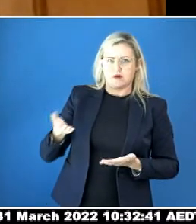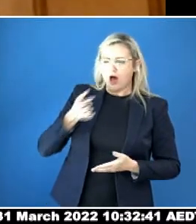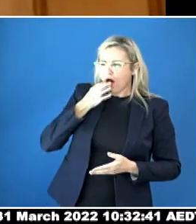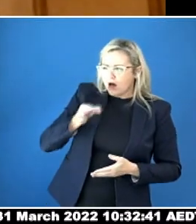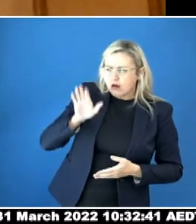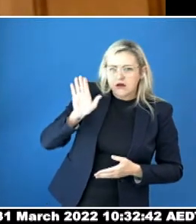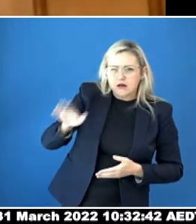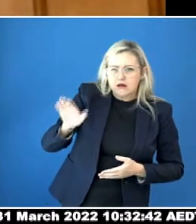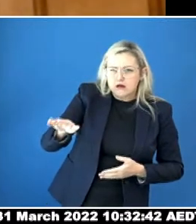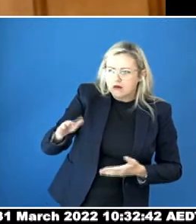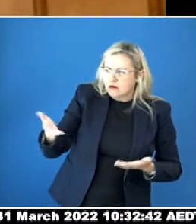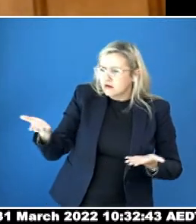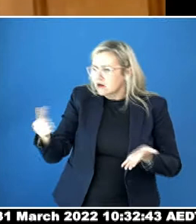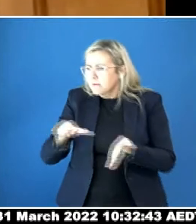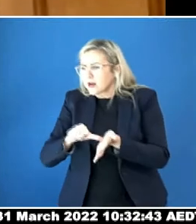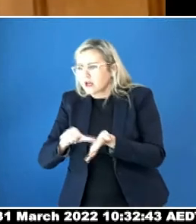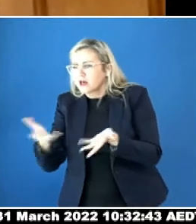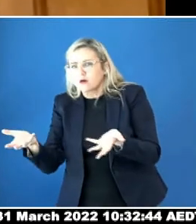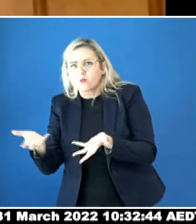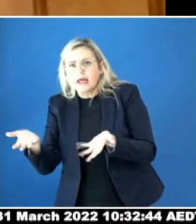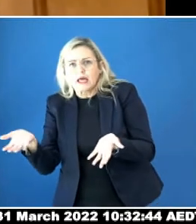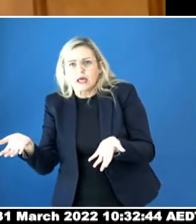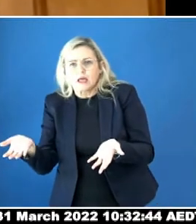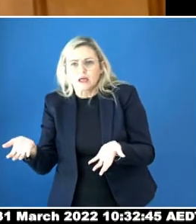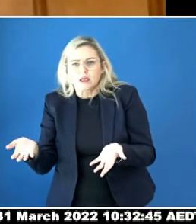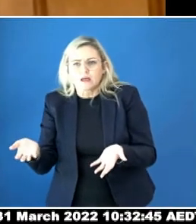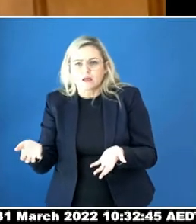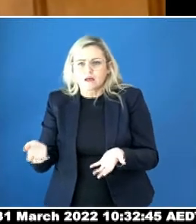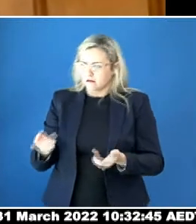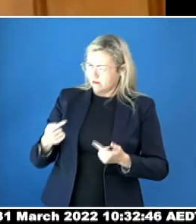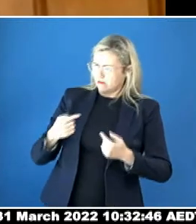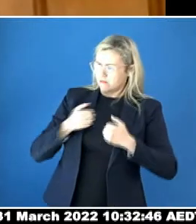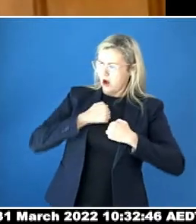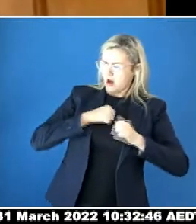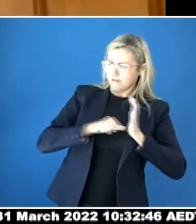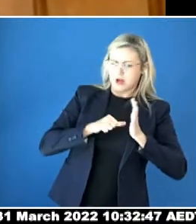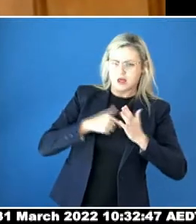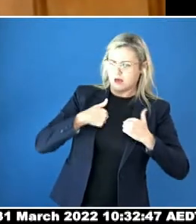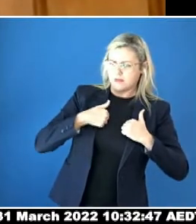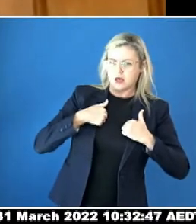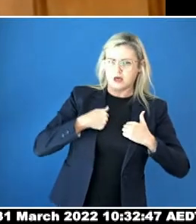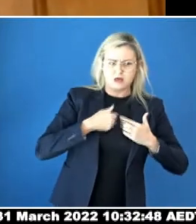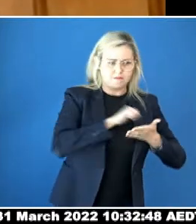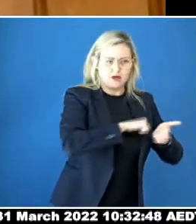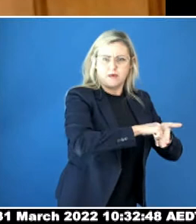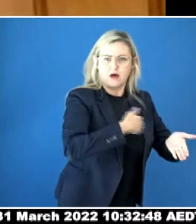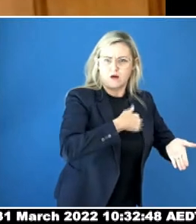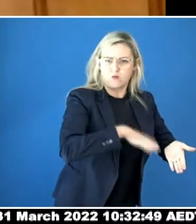and I asked him, "Where's the money gone? What about me? ", right.